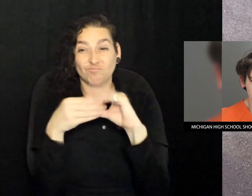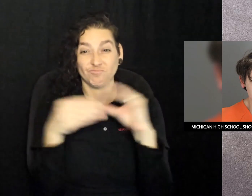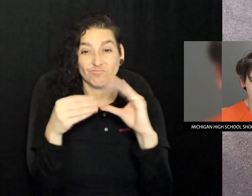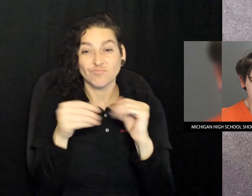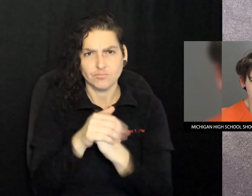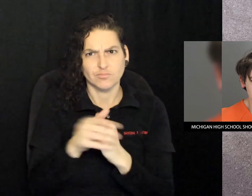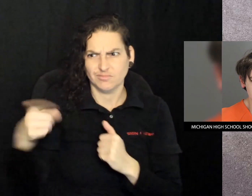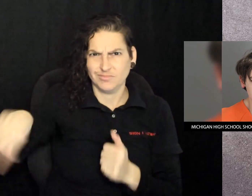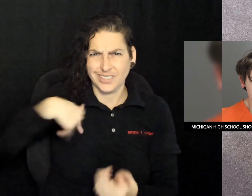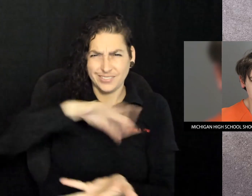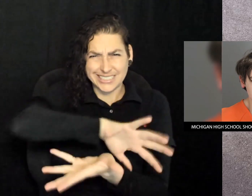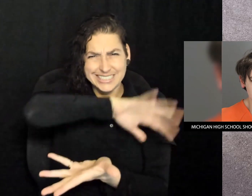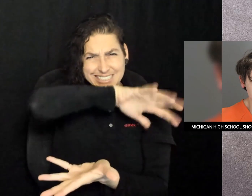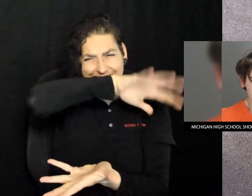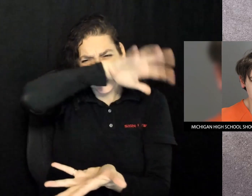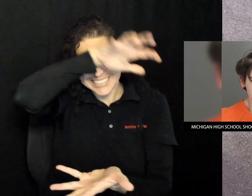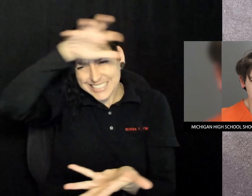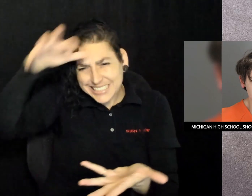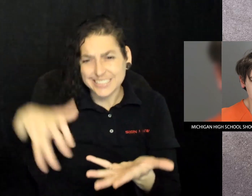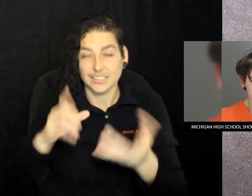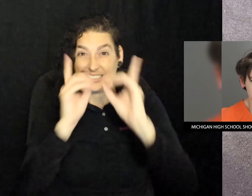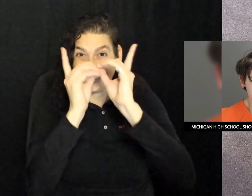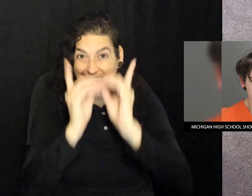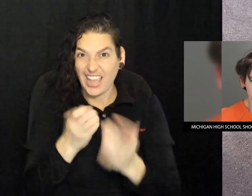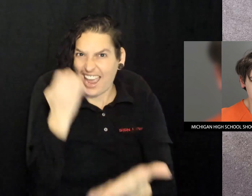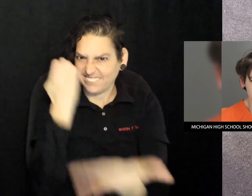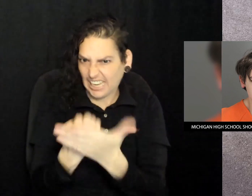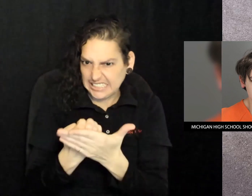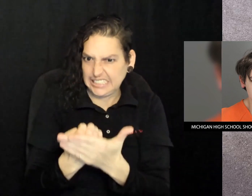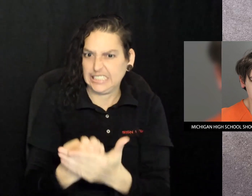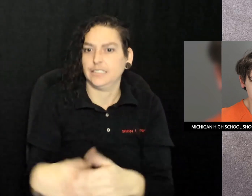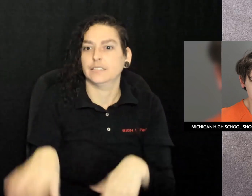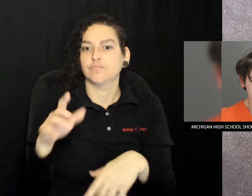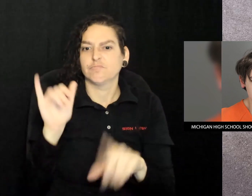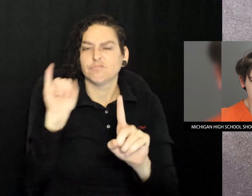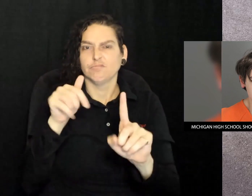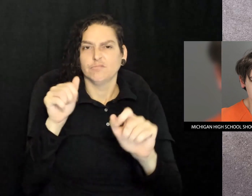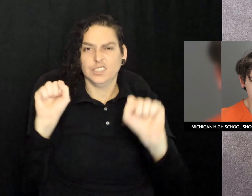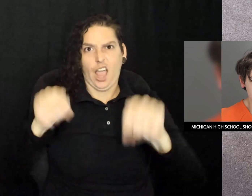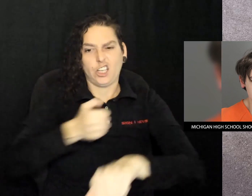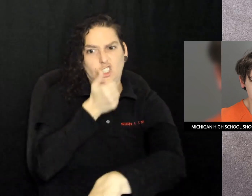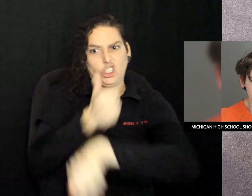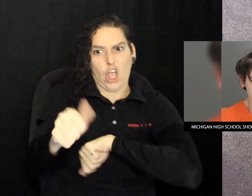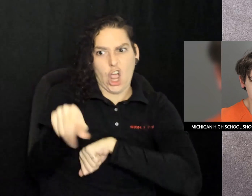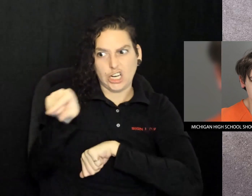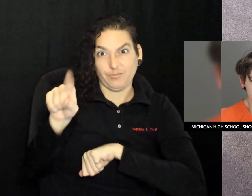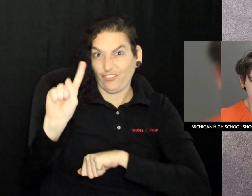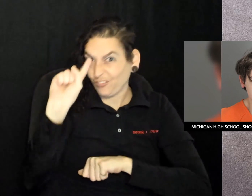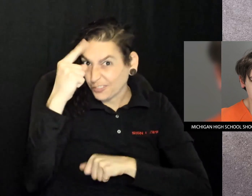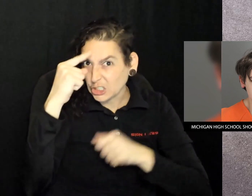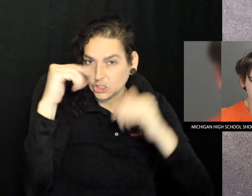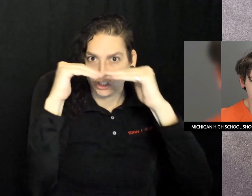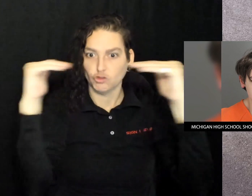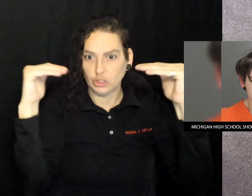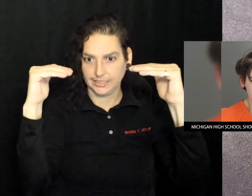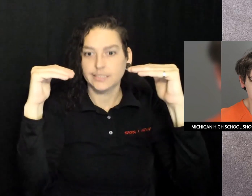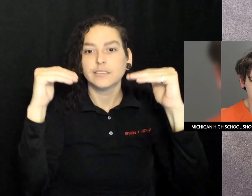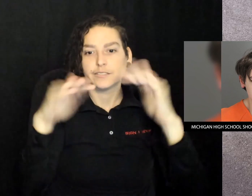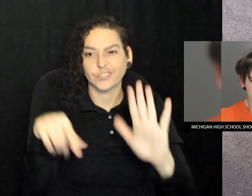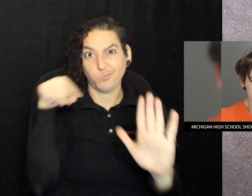his name is Ethan Crumbley and authorities say they have a mountain of digital evidence